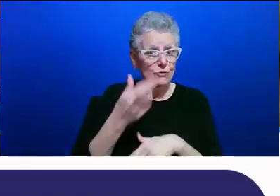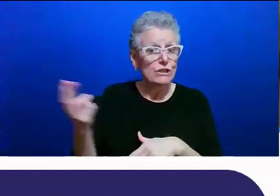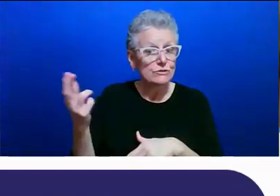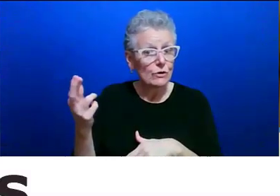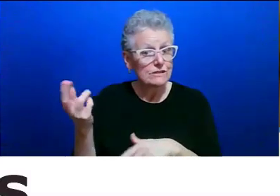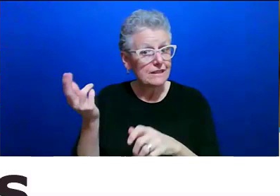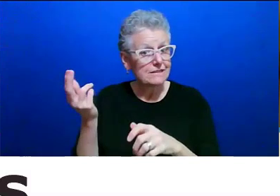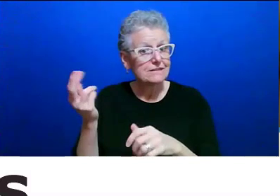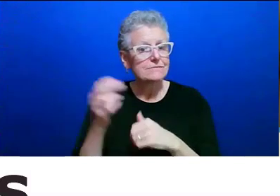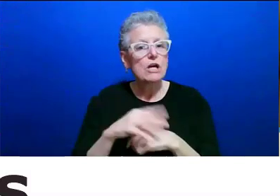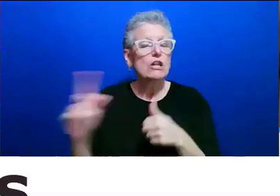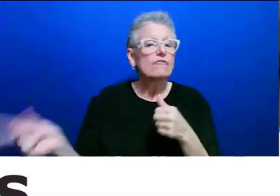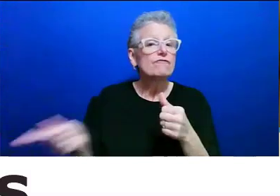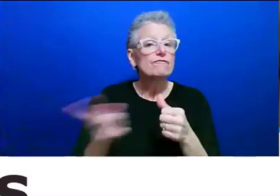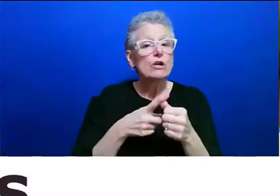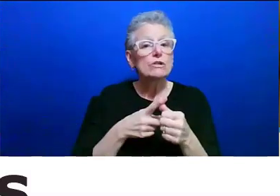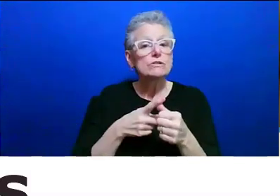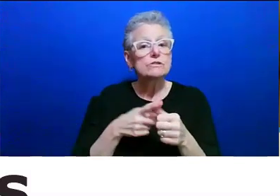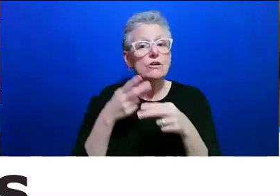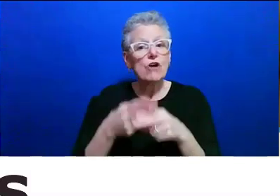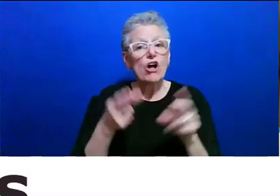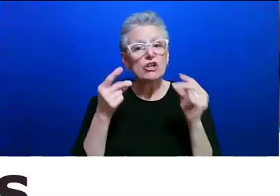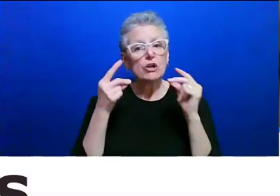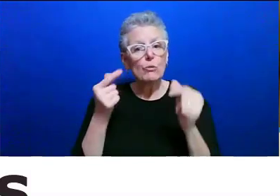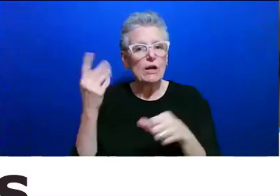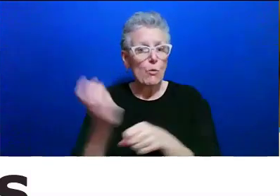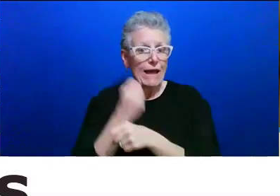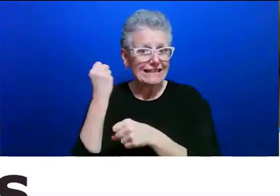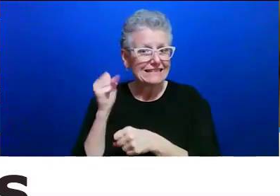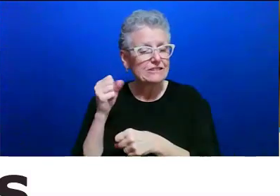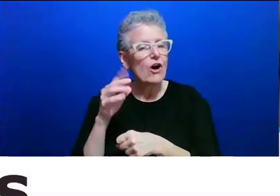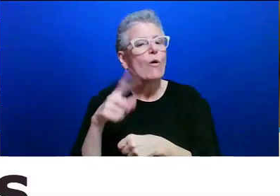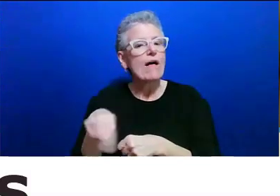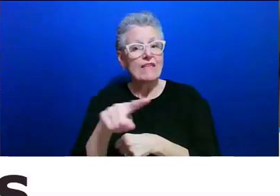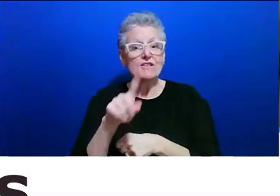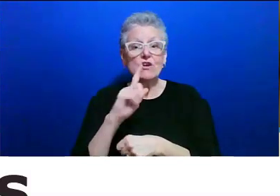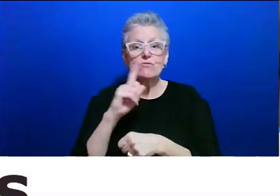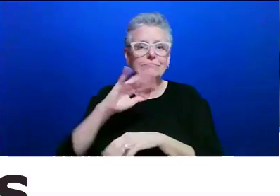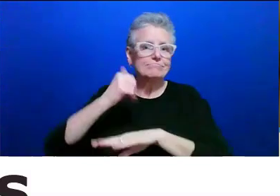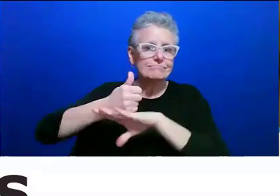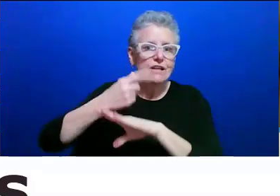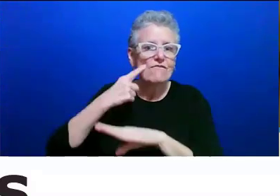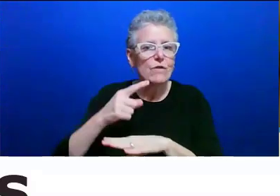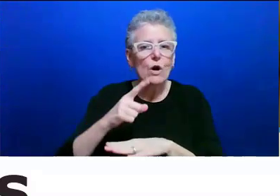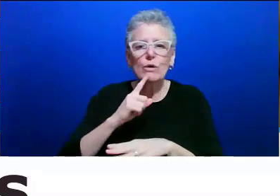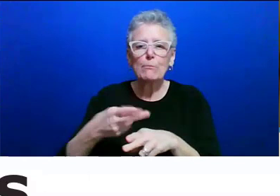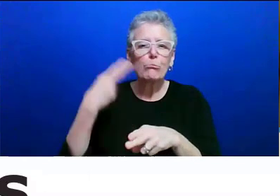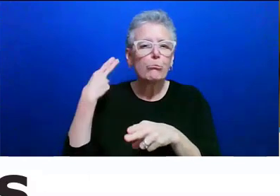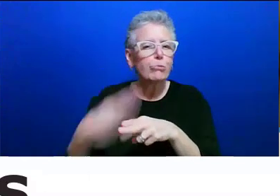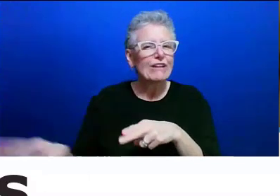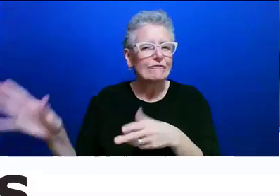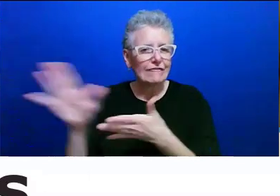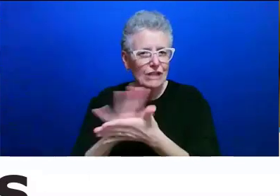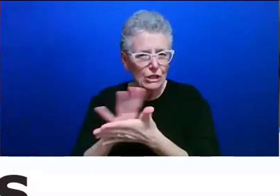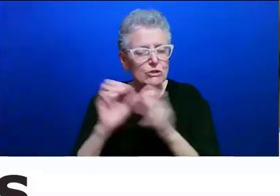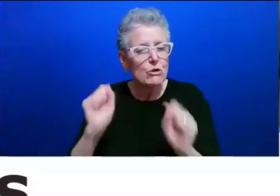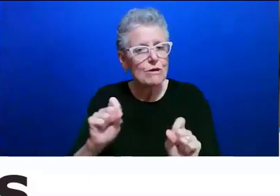The first are quick ones. And so these are really designed to be very brief videos that you can go to and say,